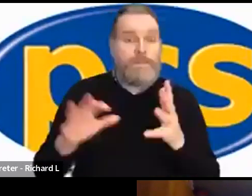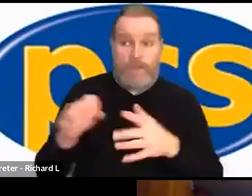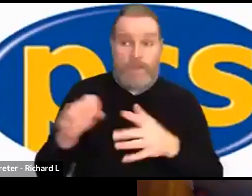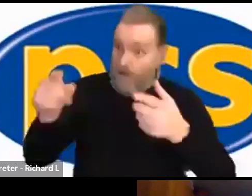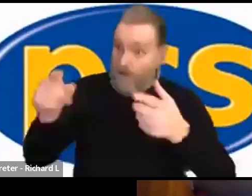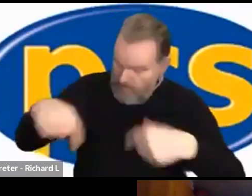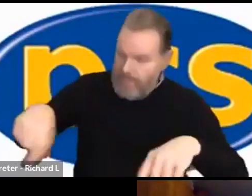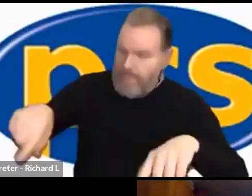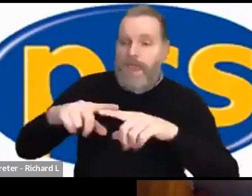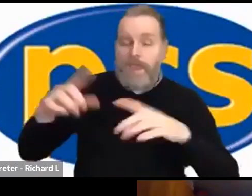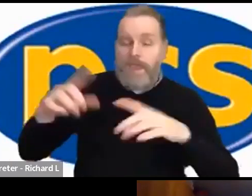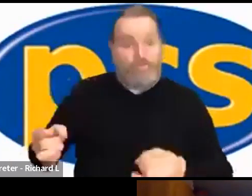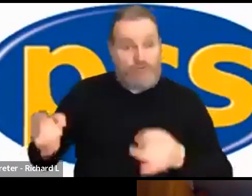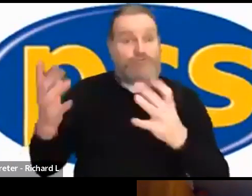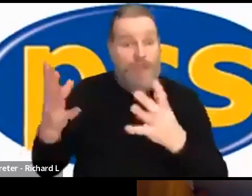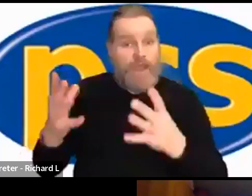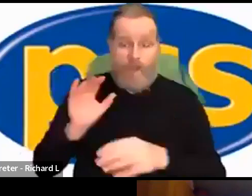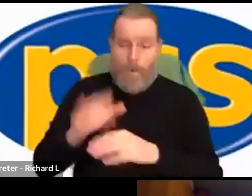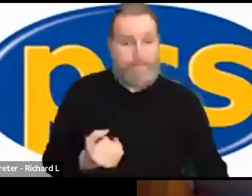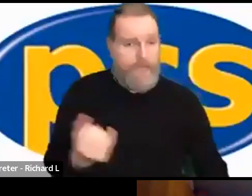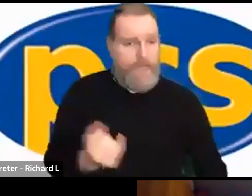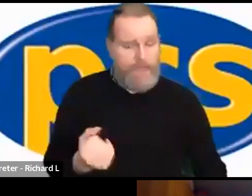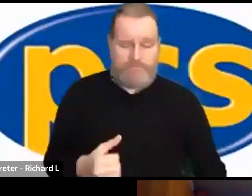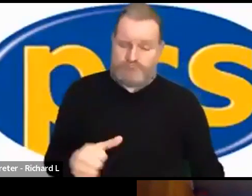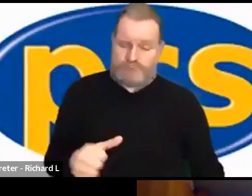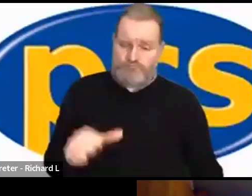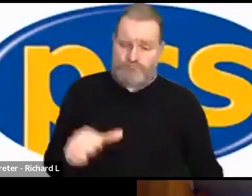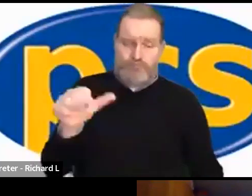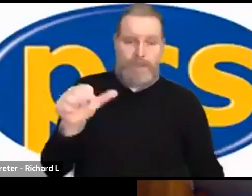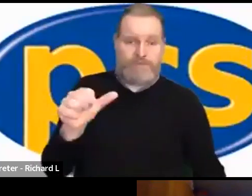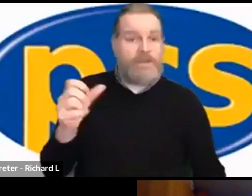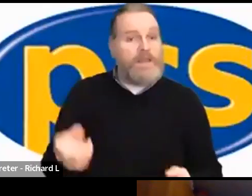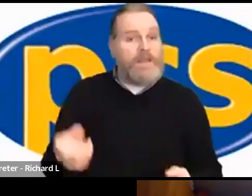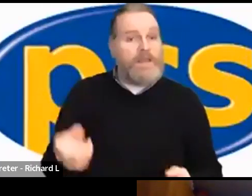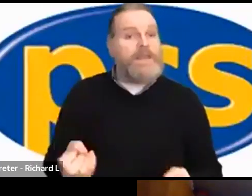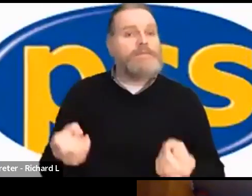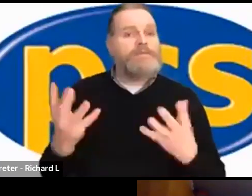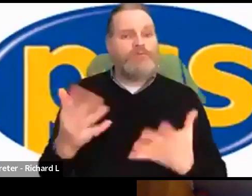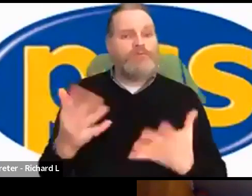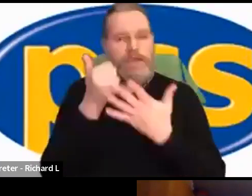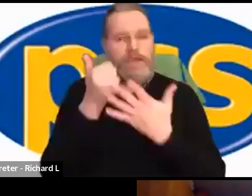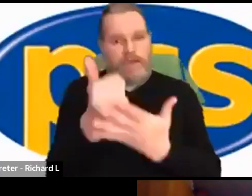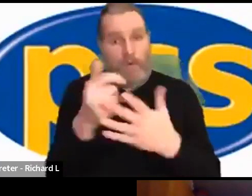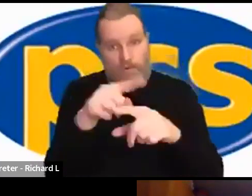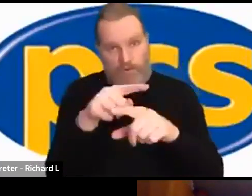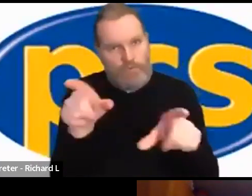Have been striking. been striking. Yes, to improve their pay , and the pay , and the pay for them and their families but they've been